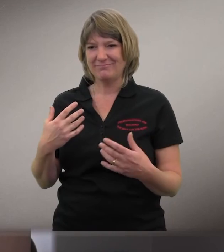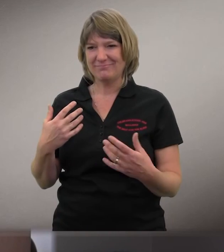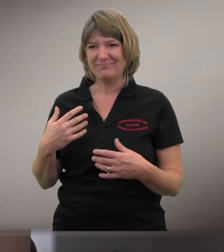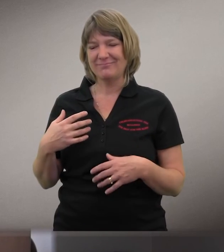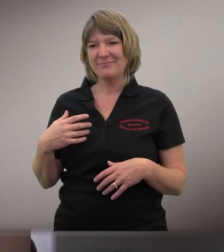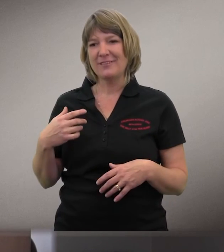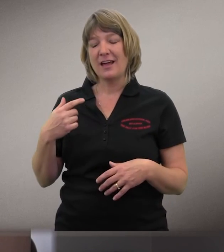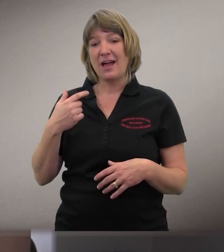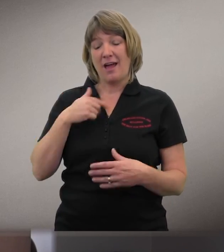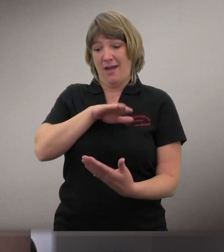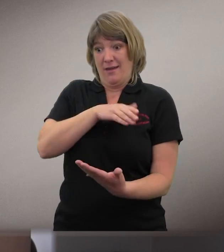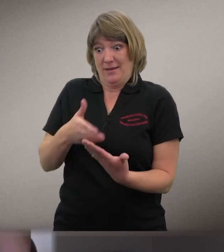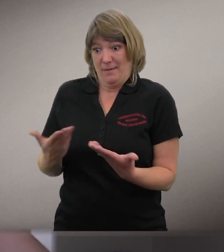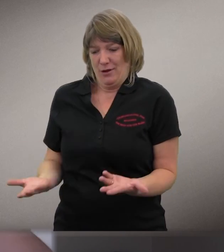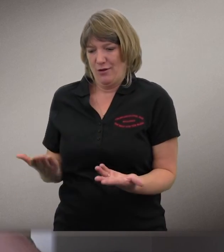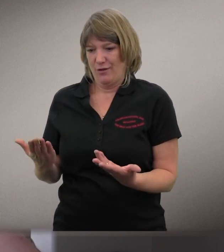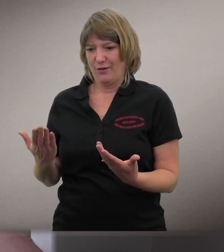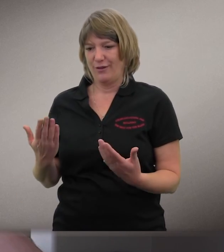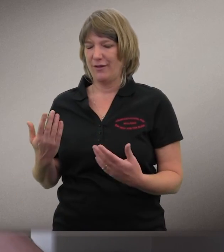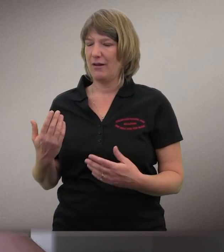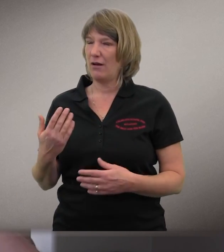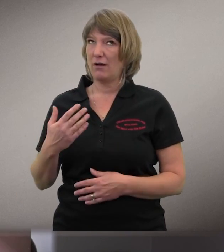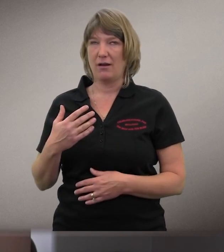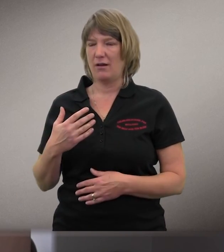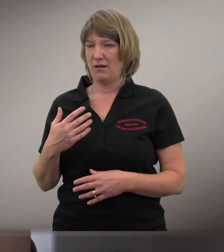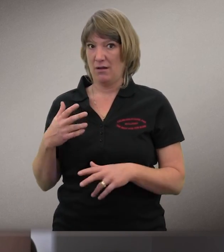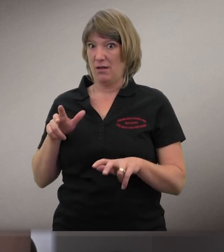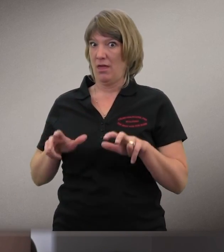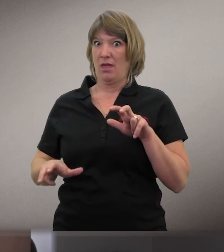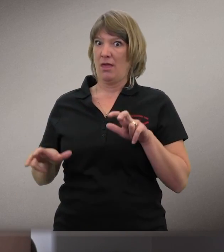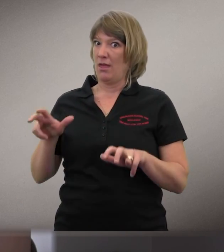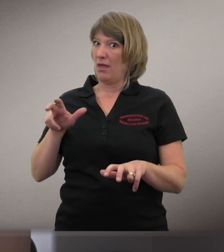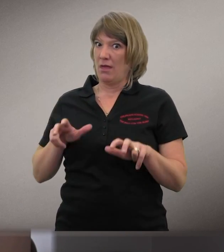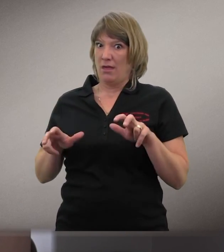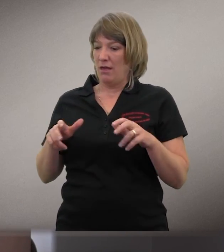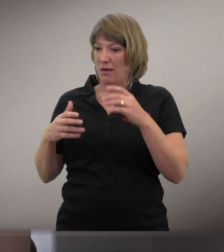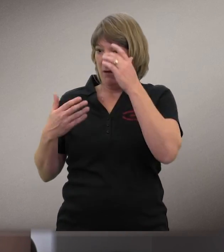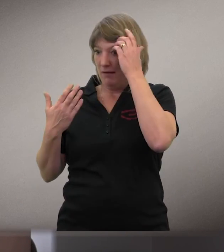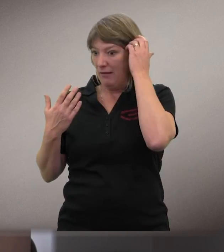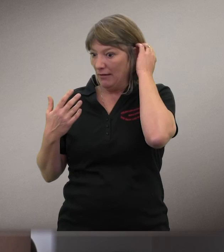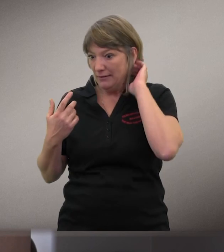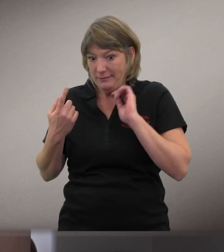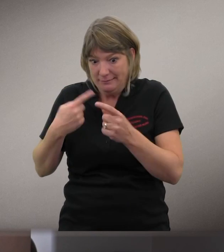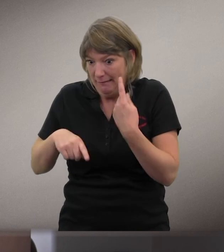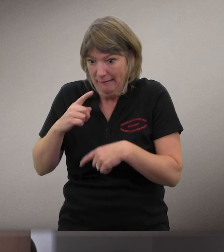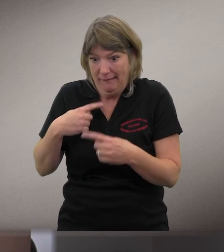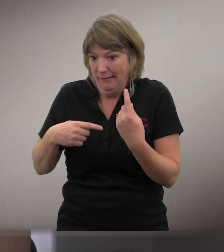When I came here, it was really, really awkward at first. I didn't know that much sign.